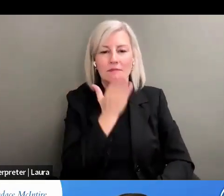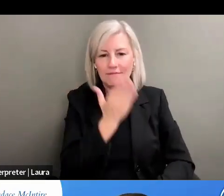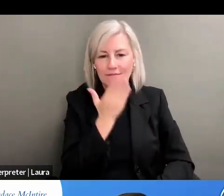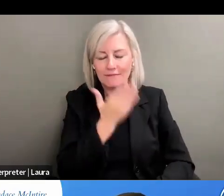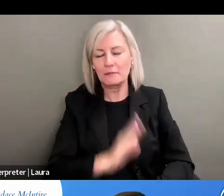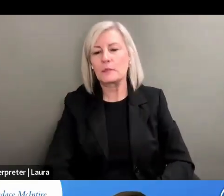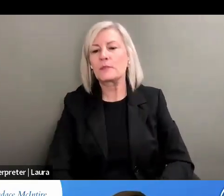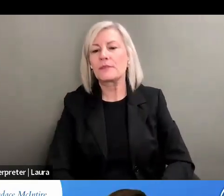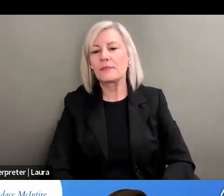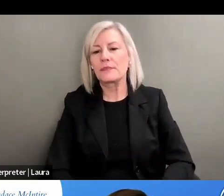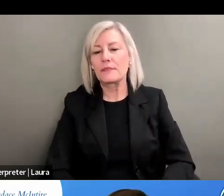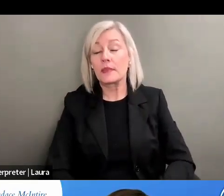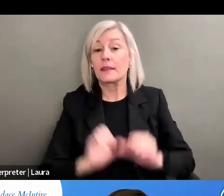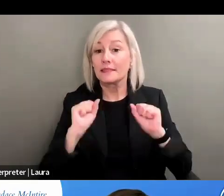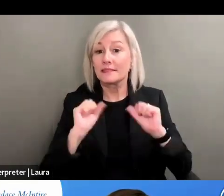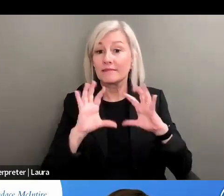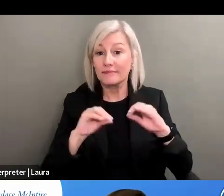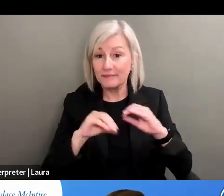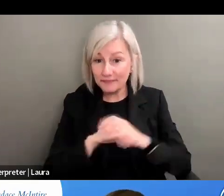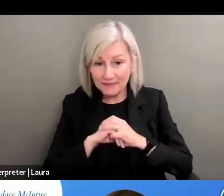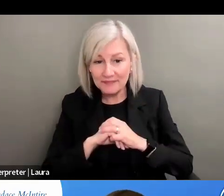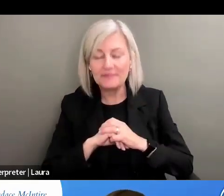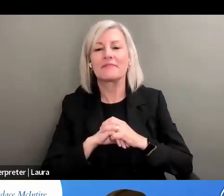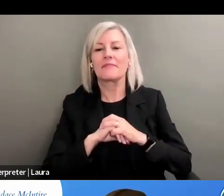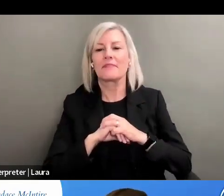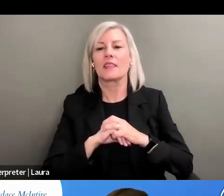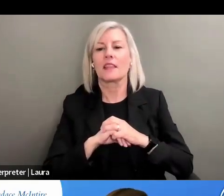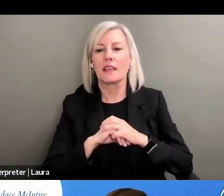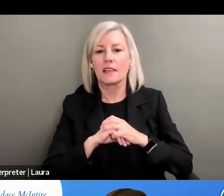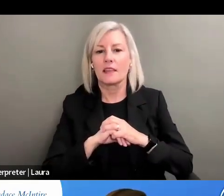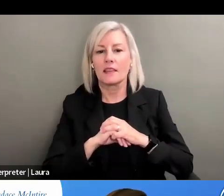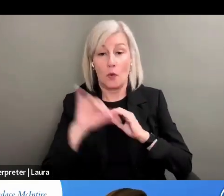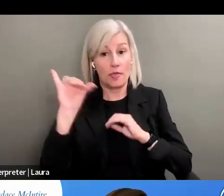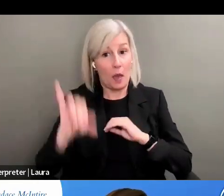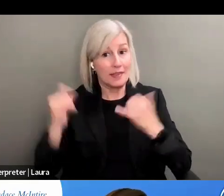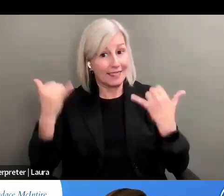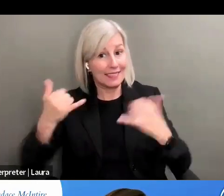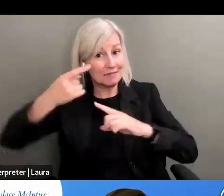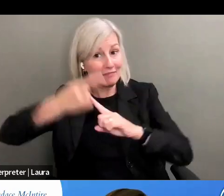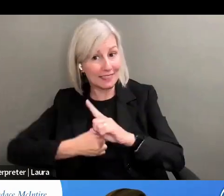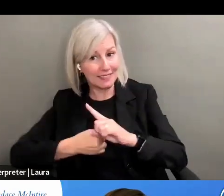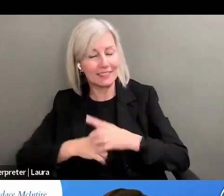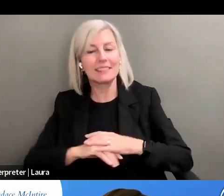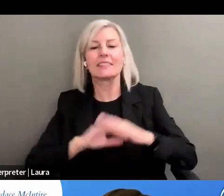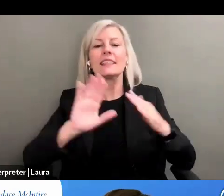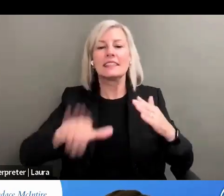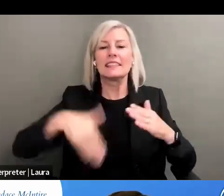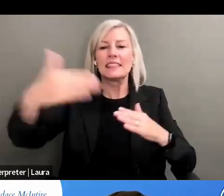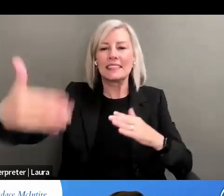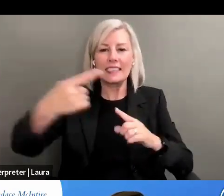So, that was this month. We have next month we have